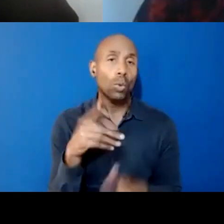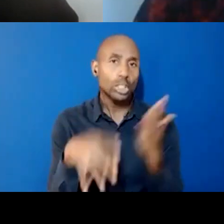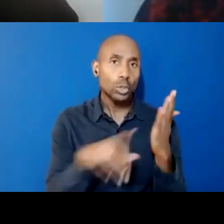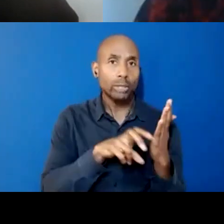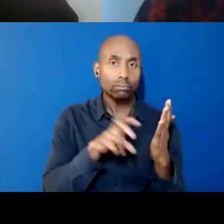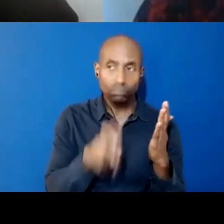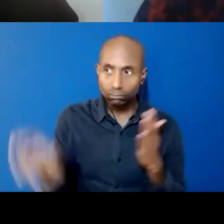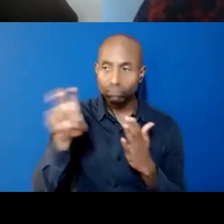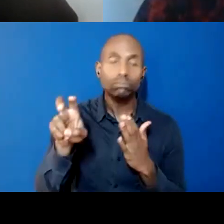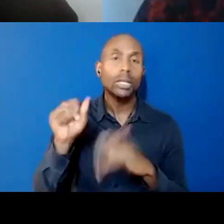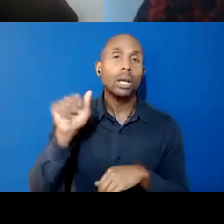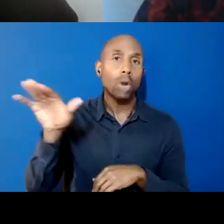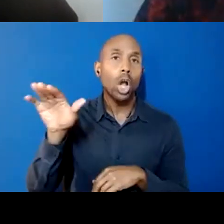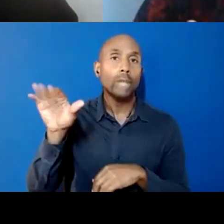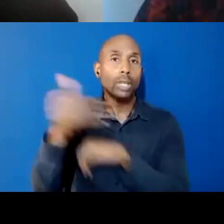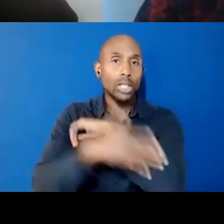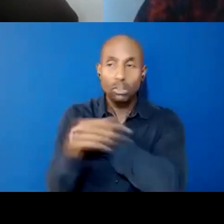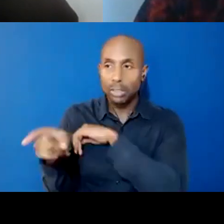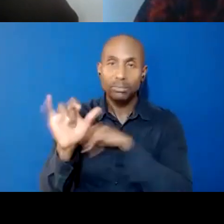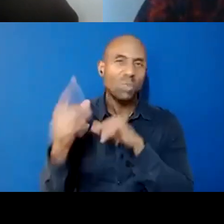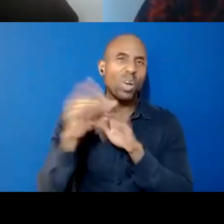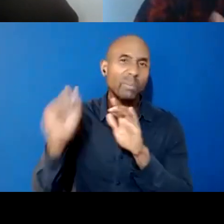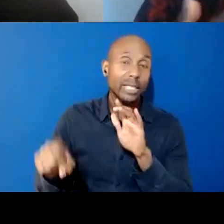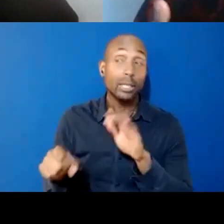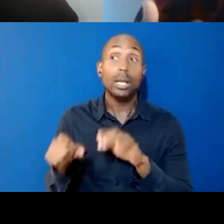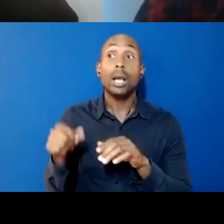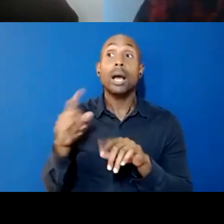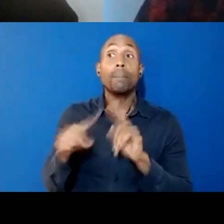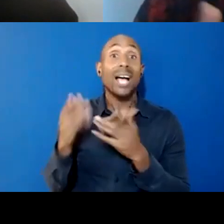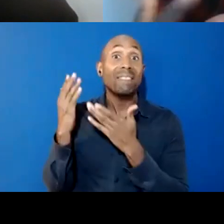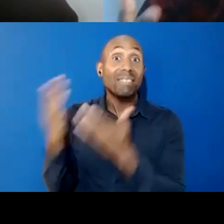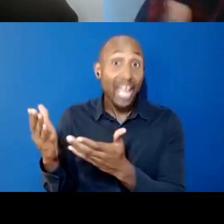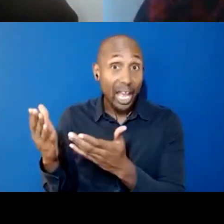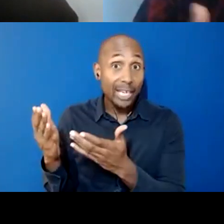She became a disability student while she was abroad.